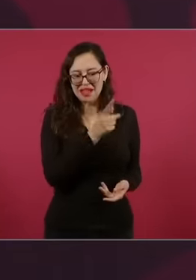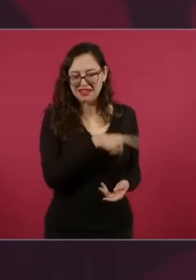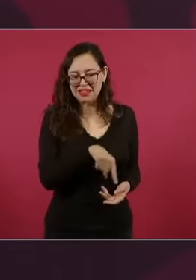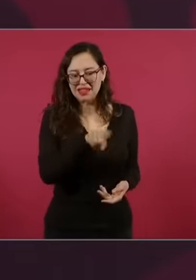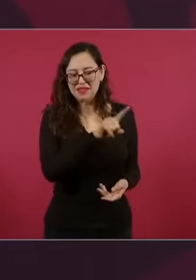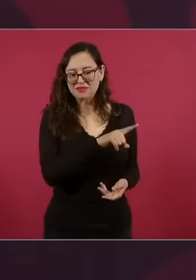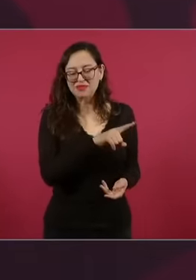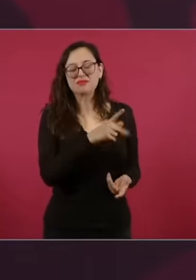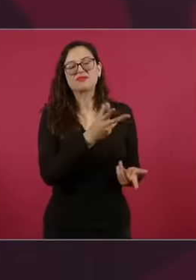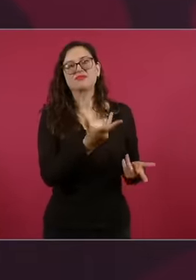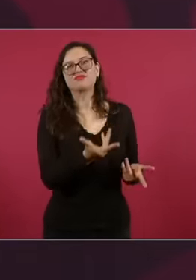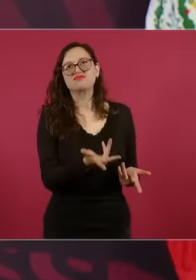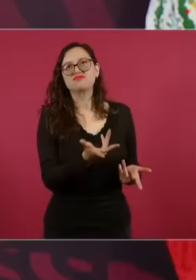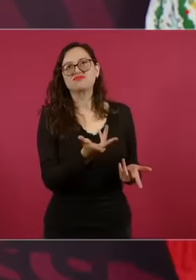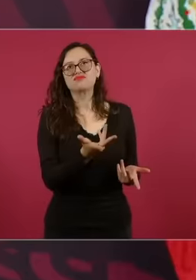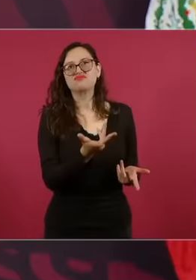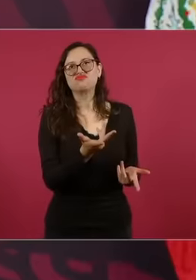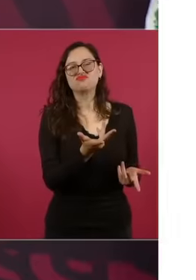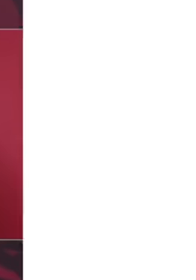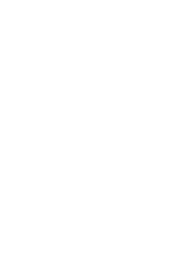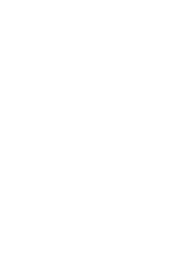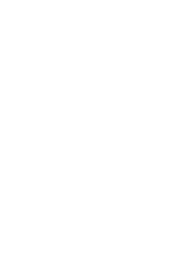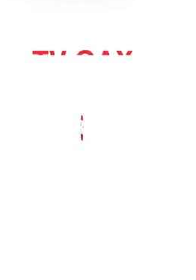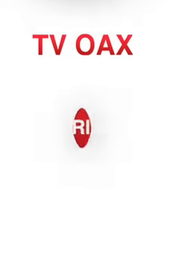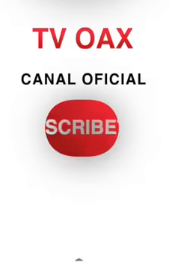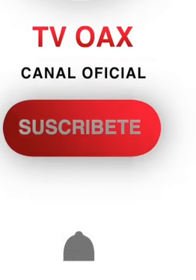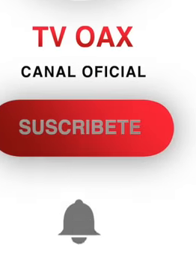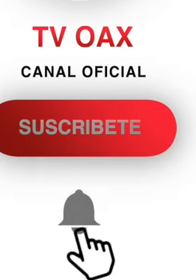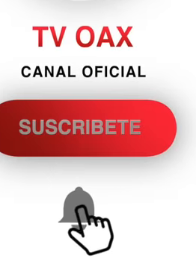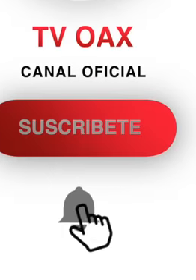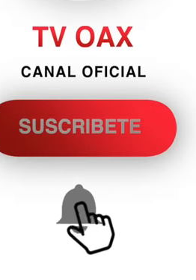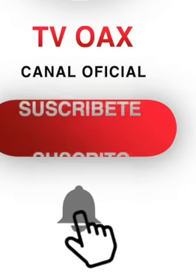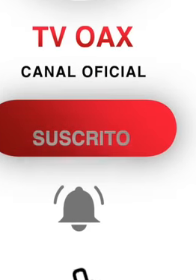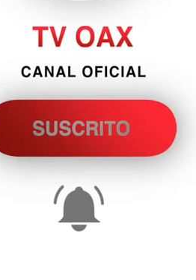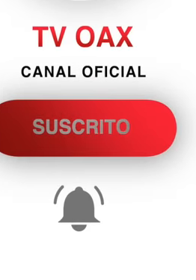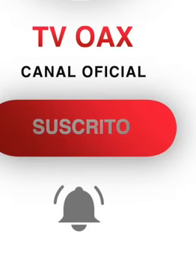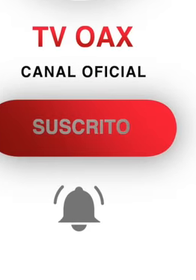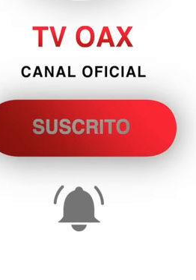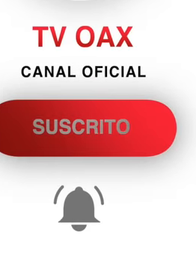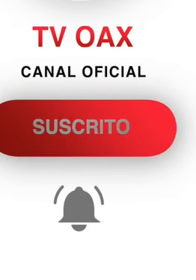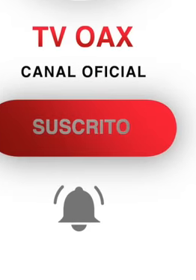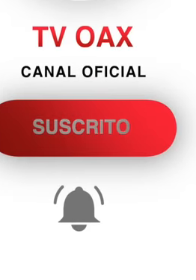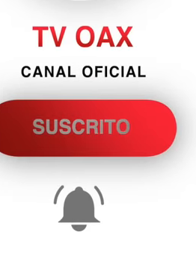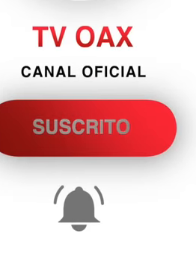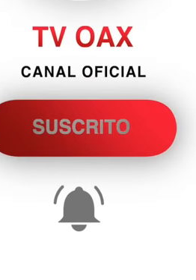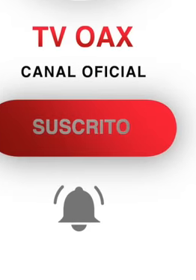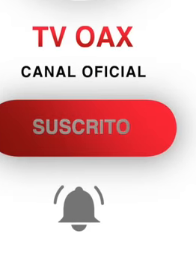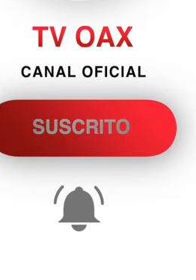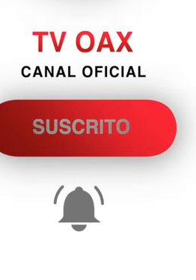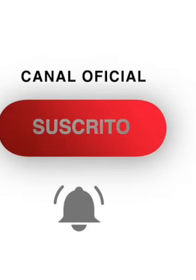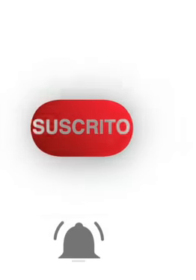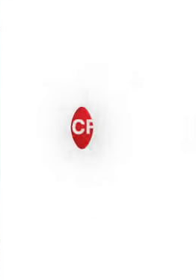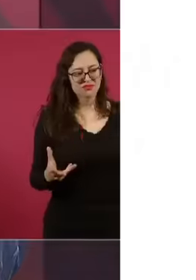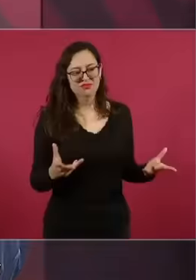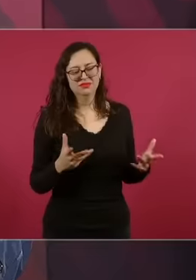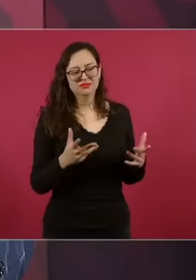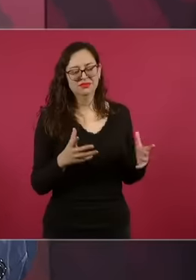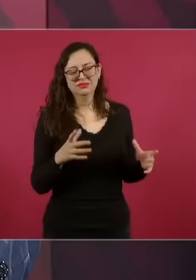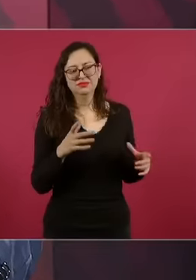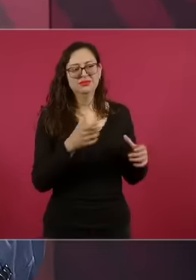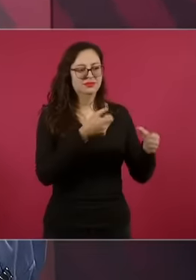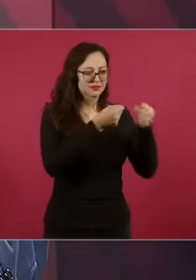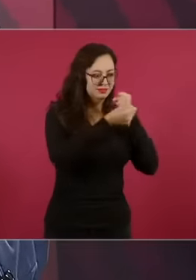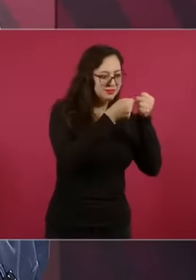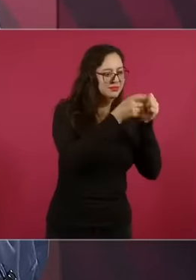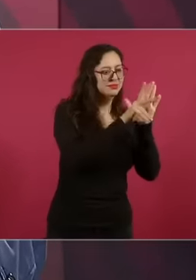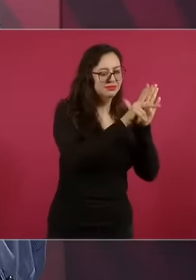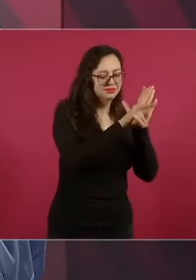adversaries of ours all the organic intellectuality the